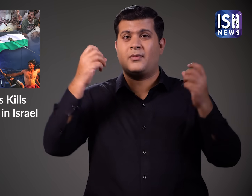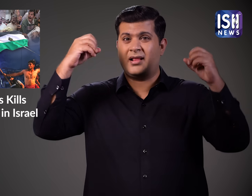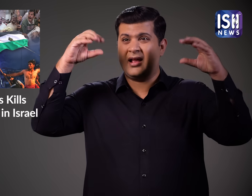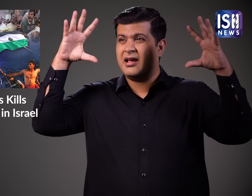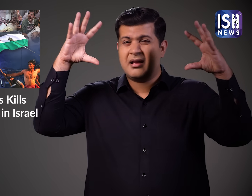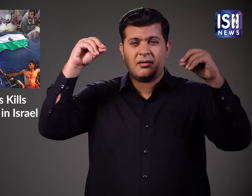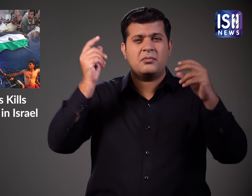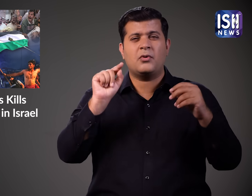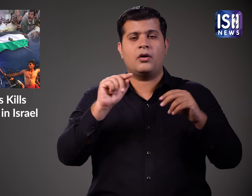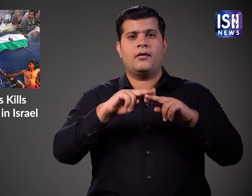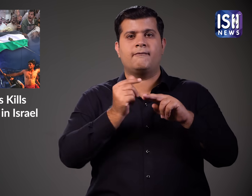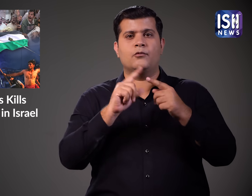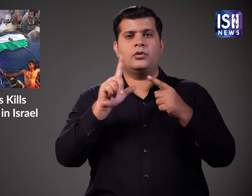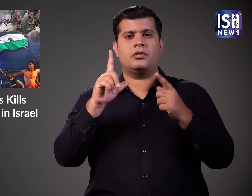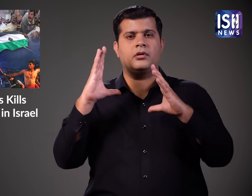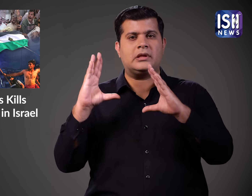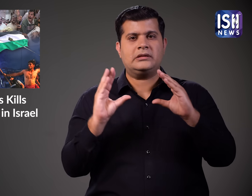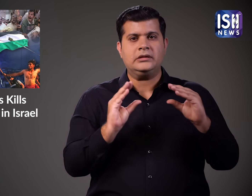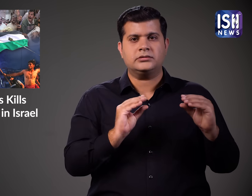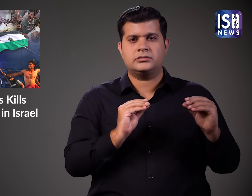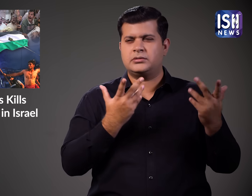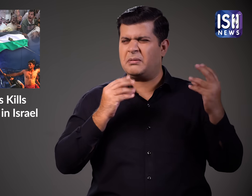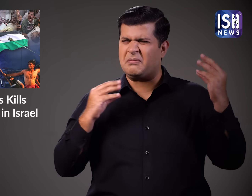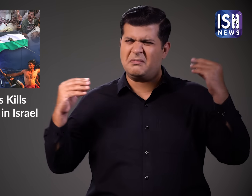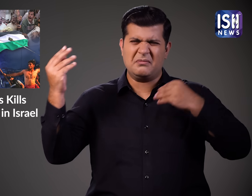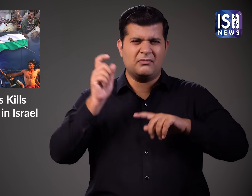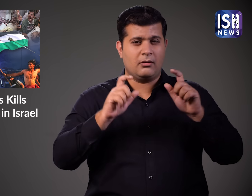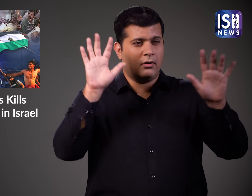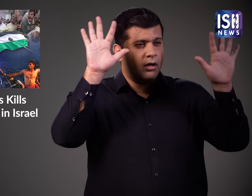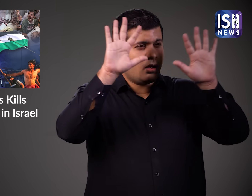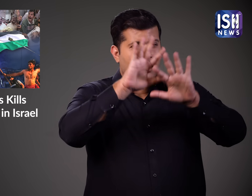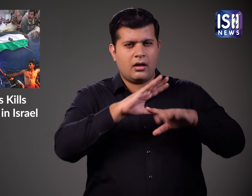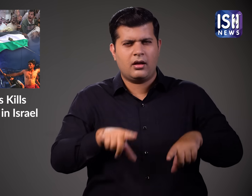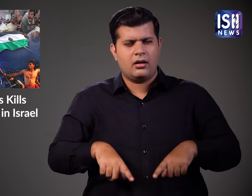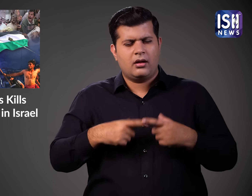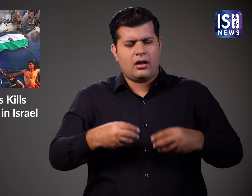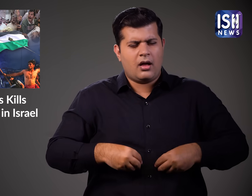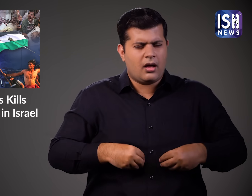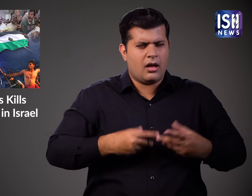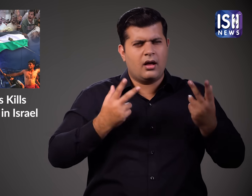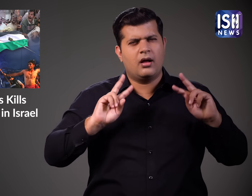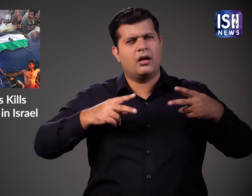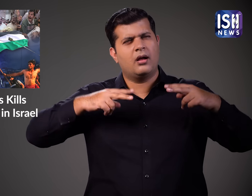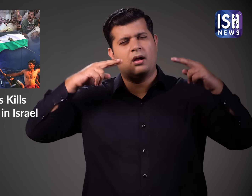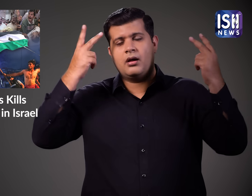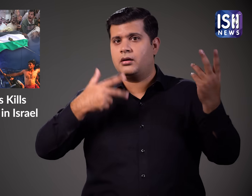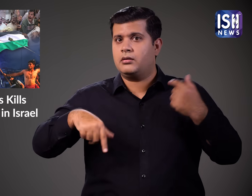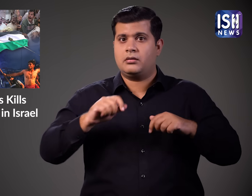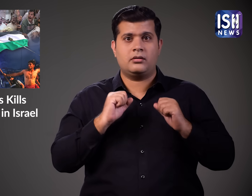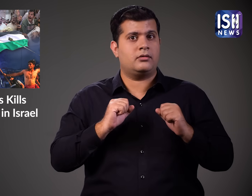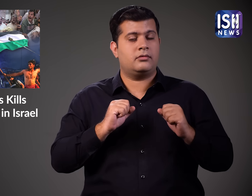Electricity is lost due to lack of fuel. Palestinians are suffering to no end.